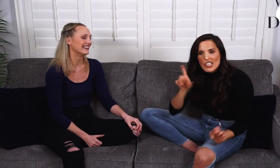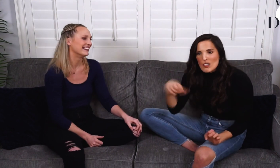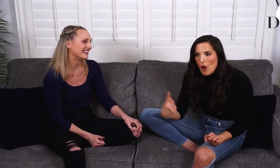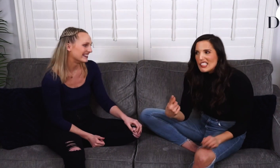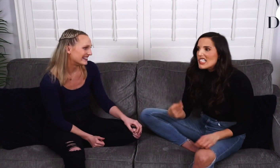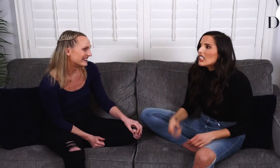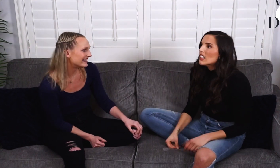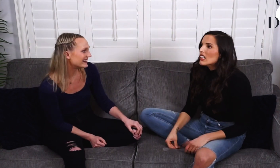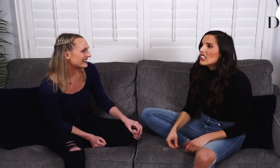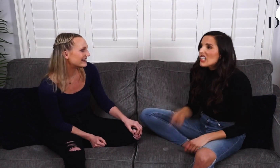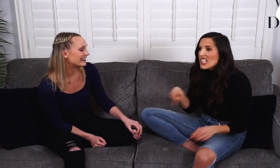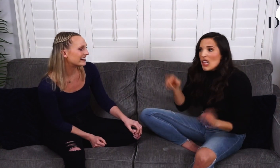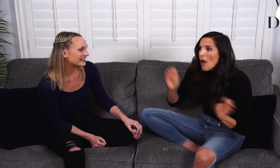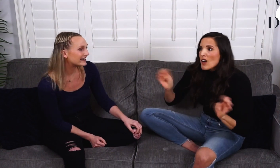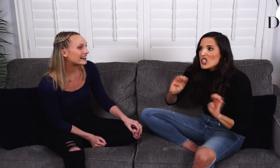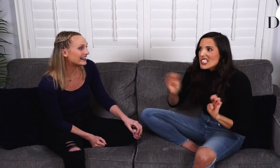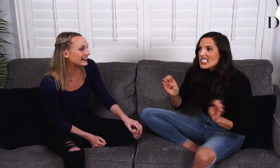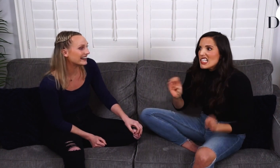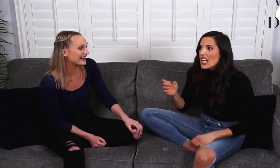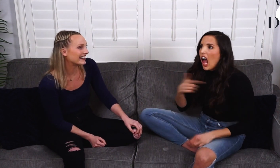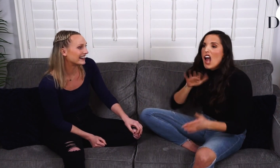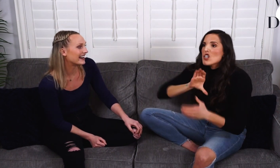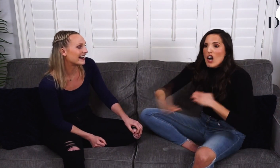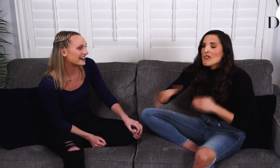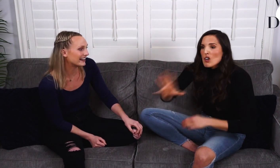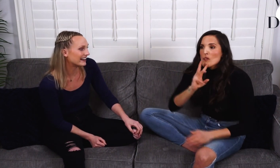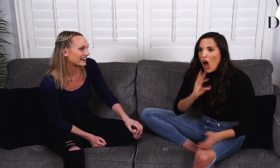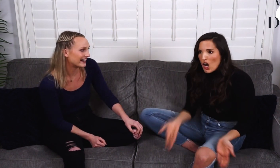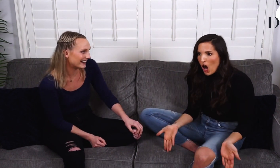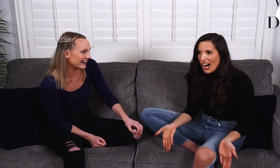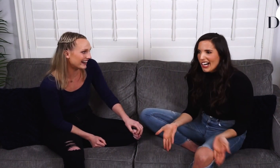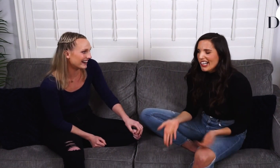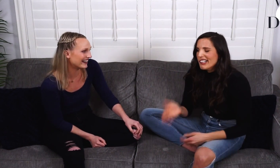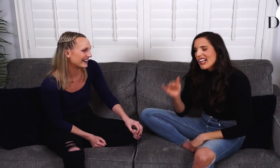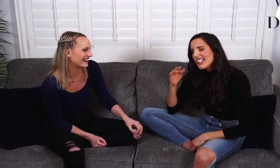the stairs is it's an emergency.” and he's like, “It is an emergency! I knocked over your water!”